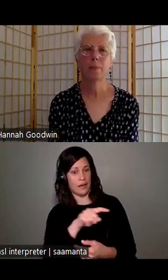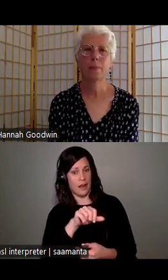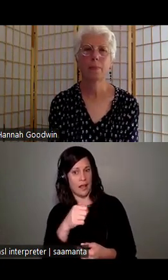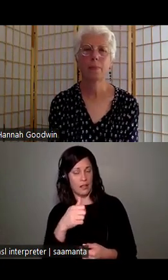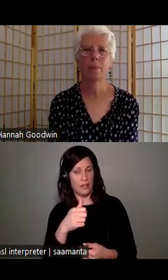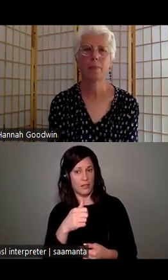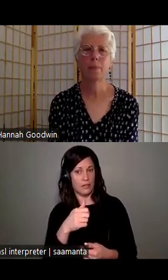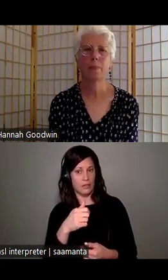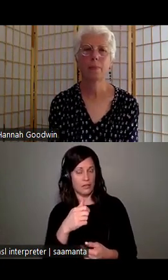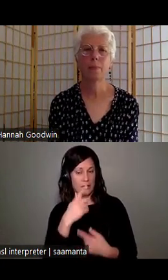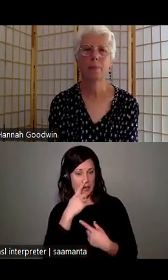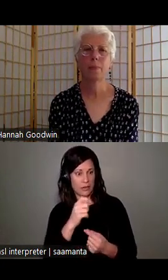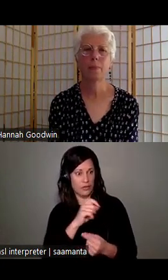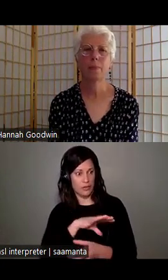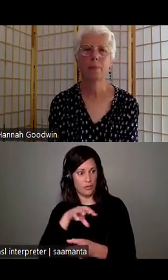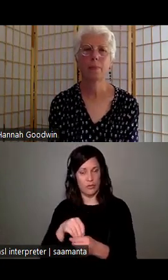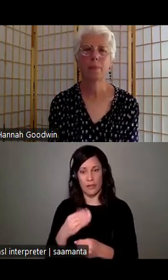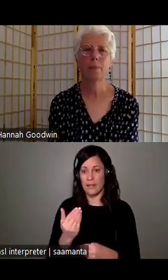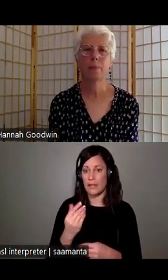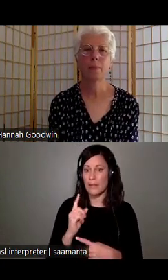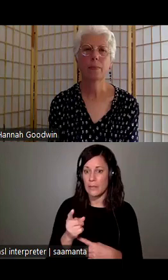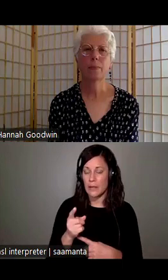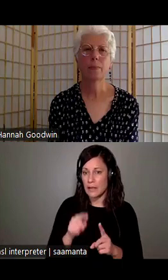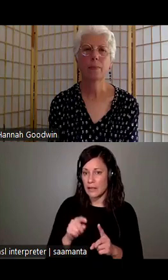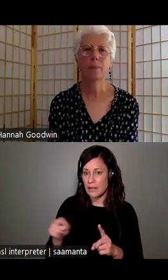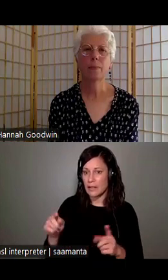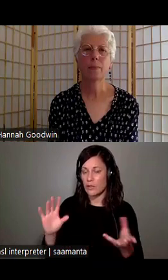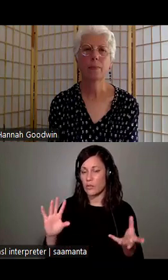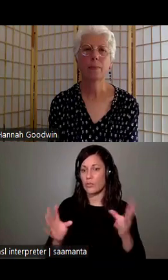filling the time to do the other 15 minutes to make up that hour?